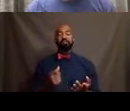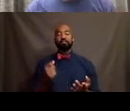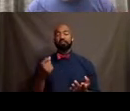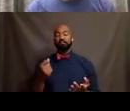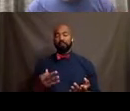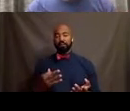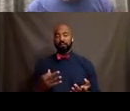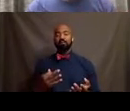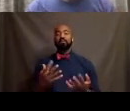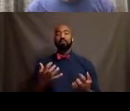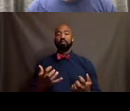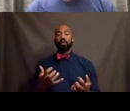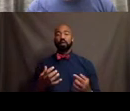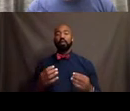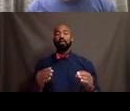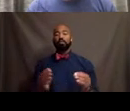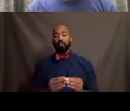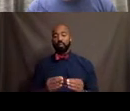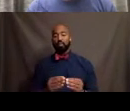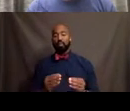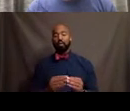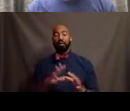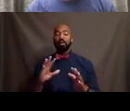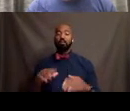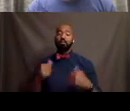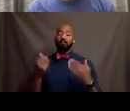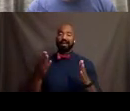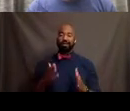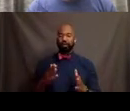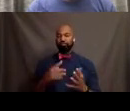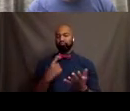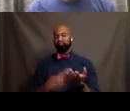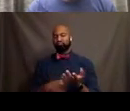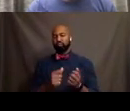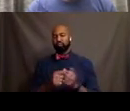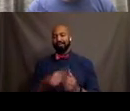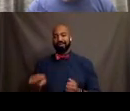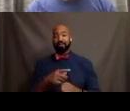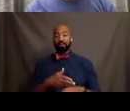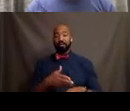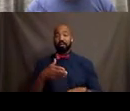please bring that up with your provider and we can review kind of the nuances of that at the end of this talk as well.